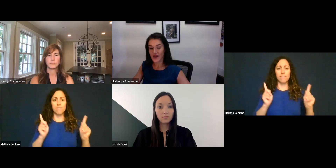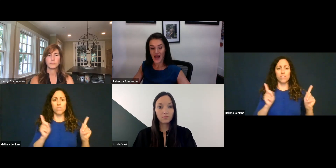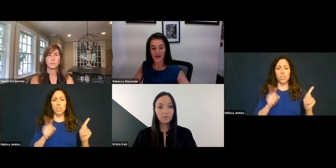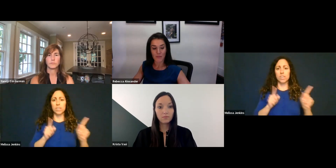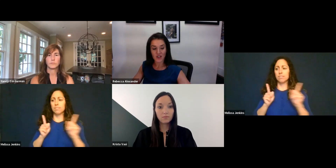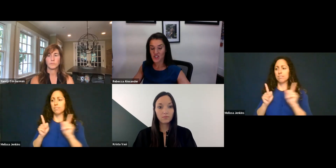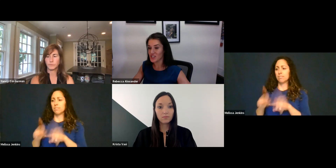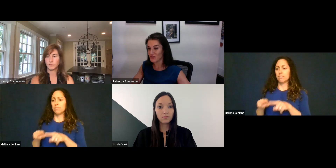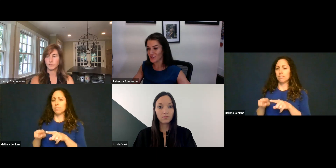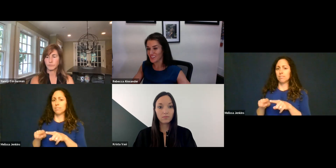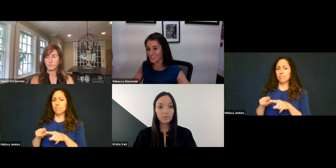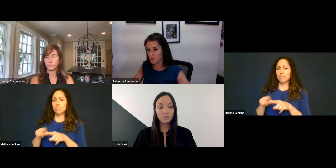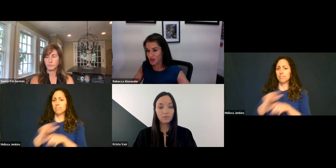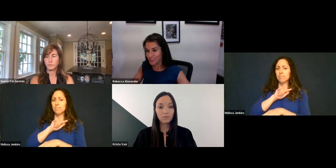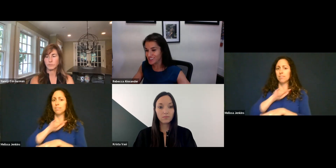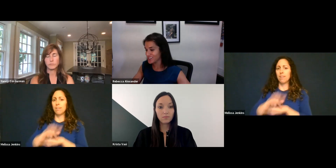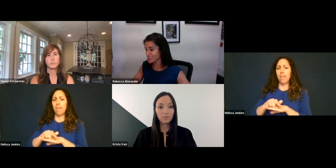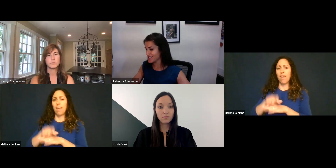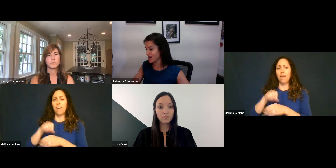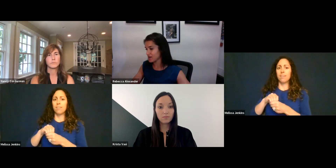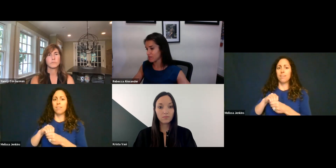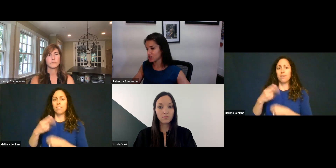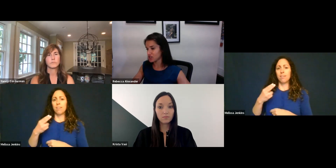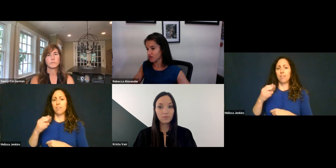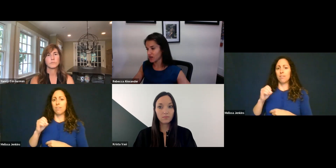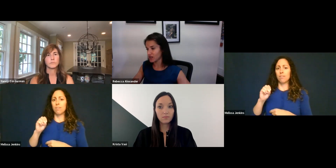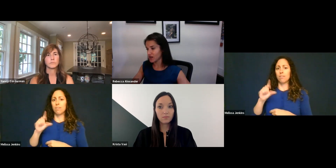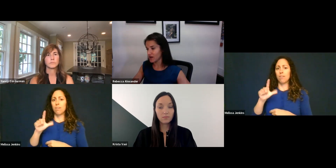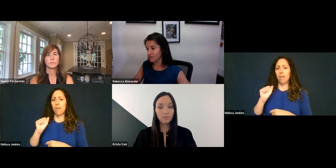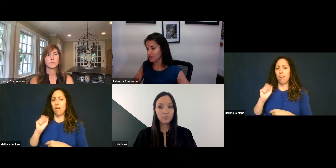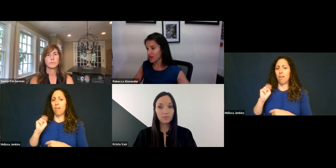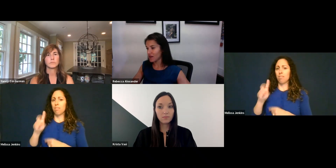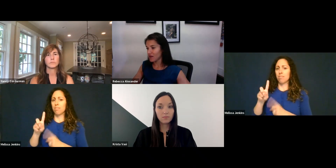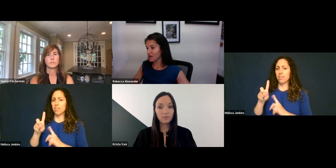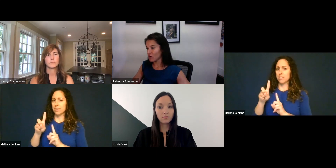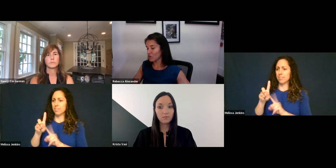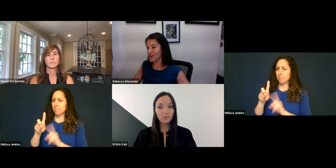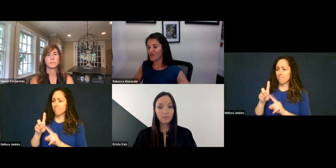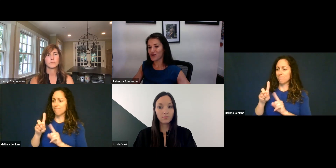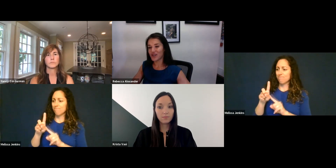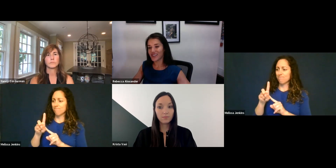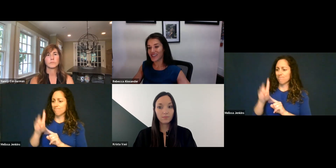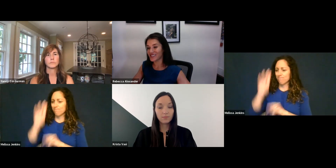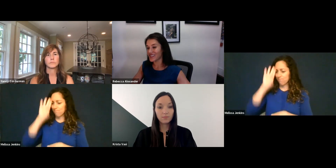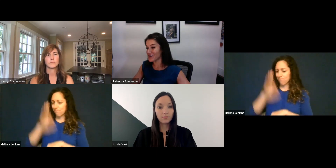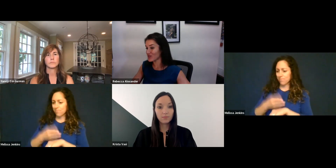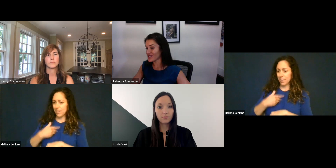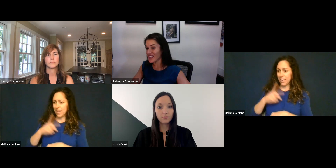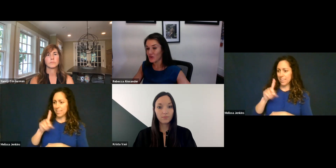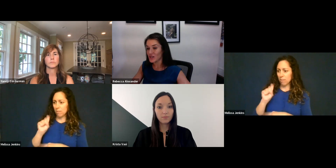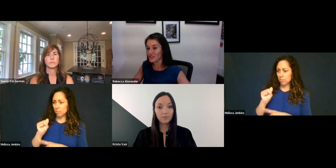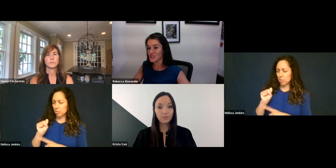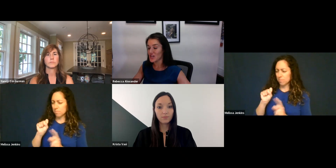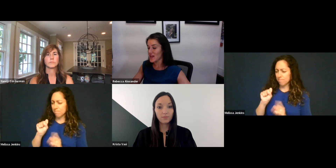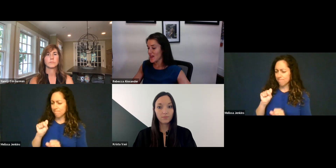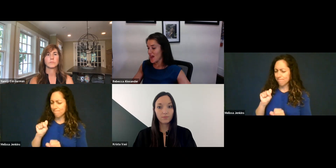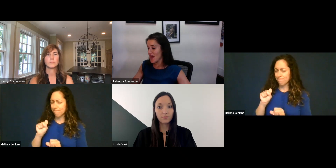That had much different experiences, that had a much different way of doing things, a different language.